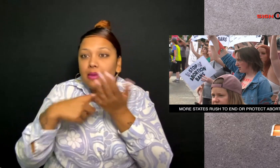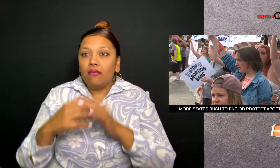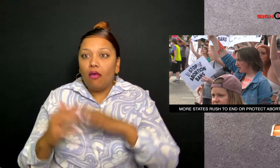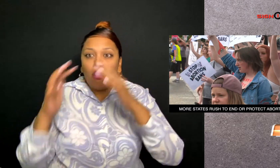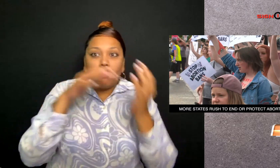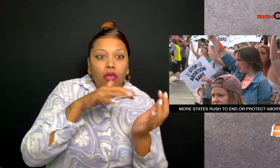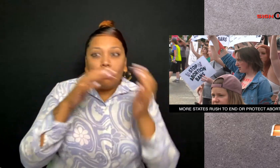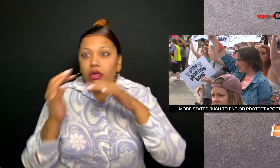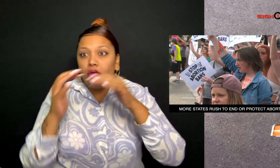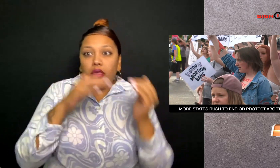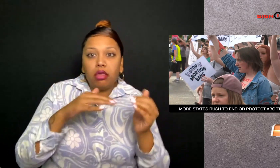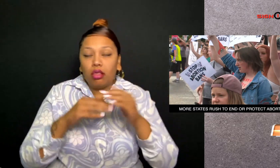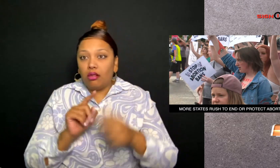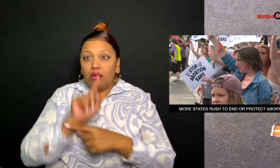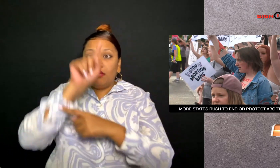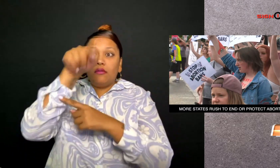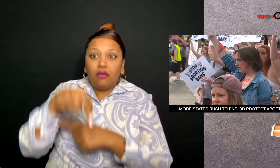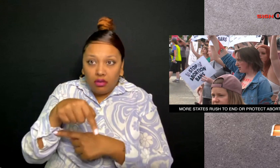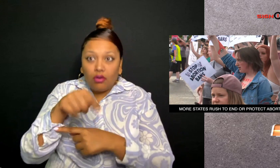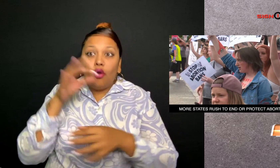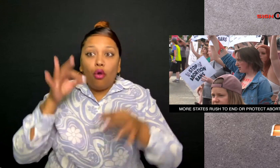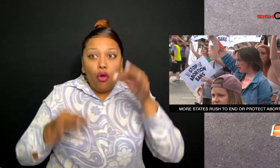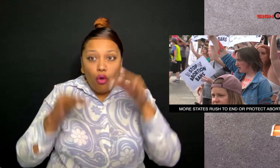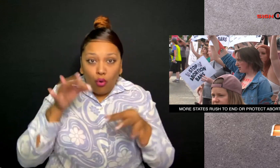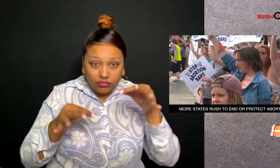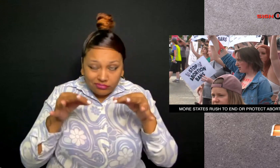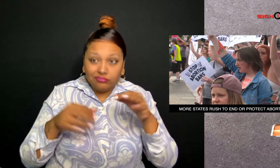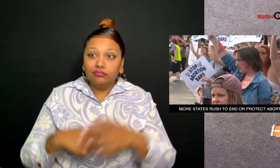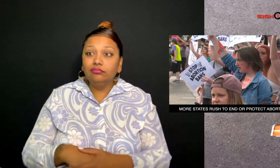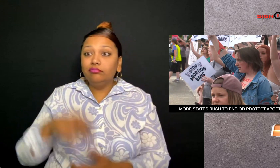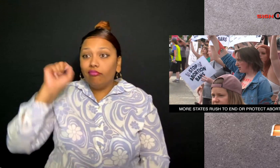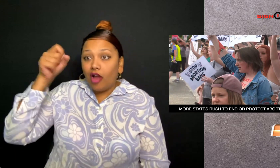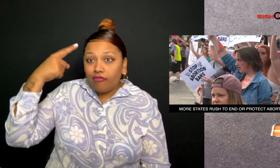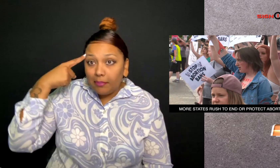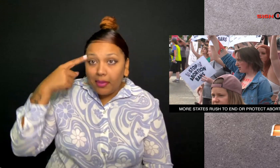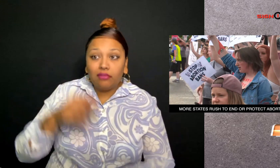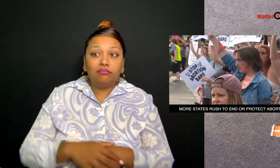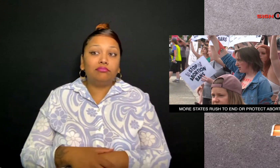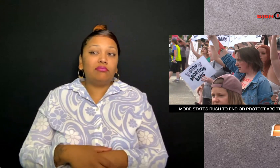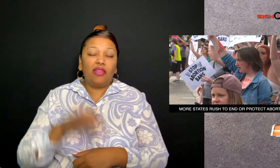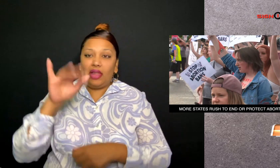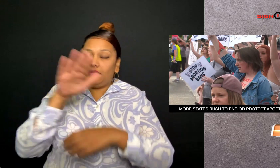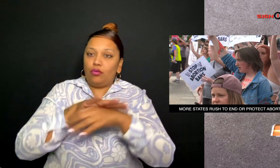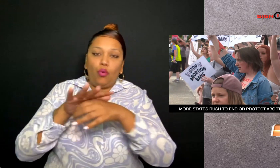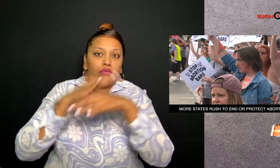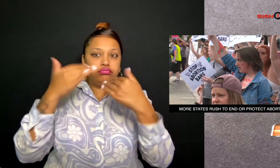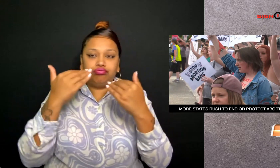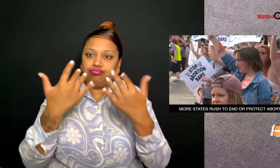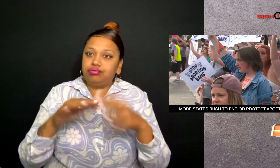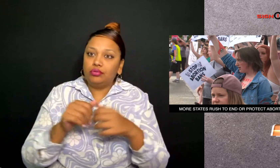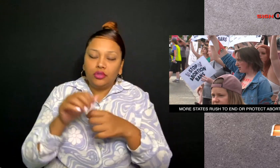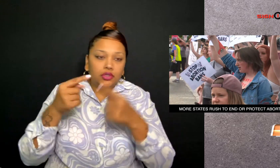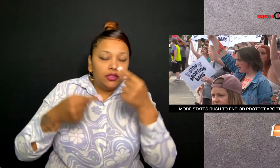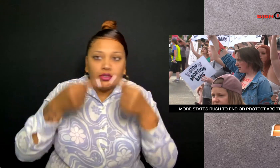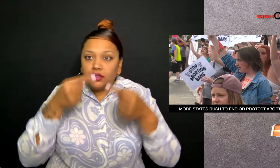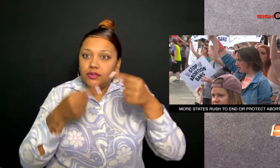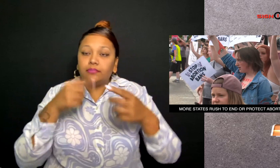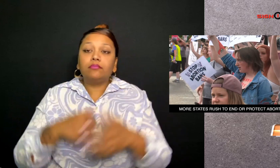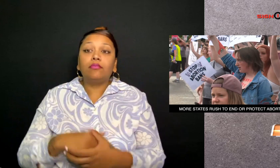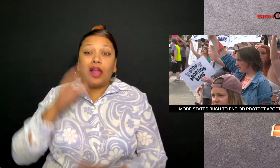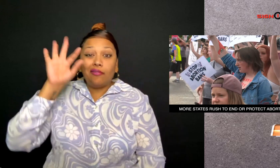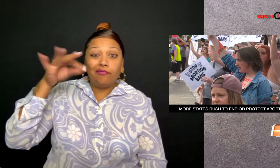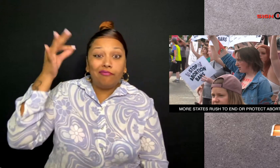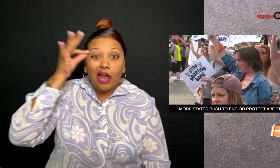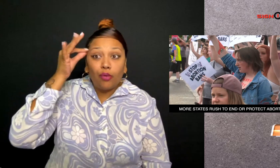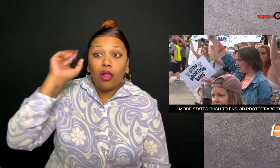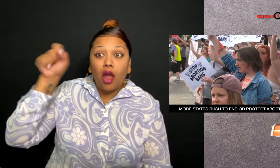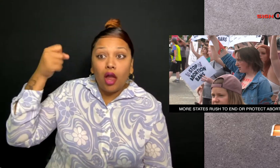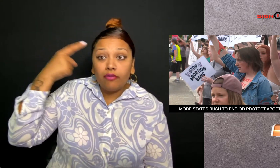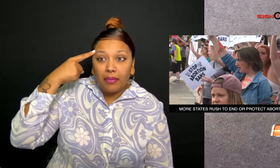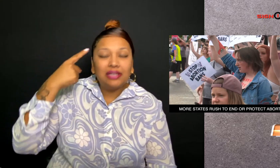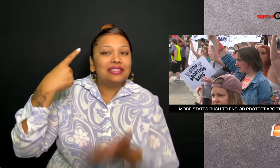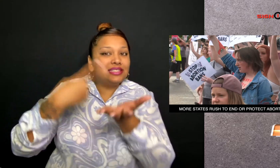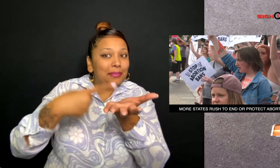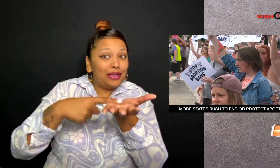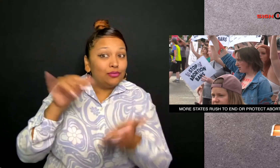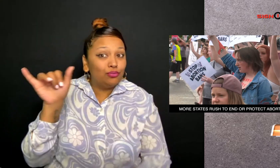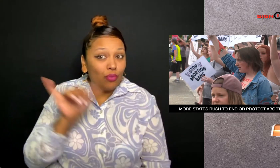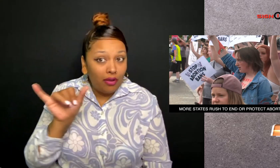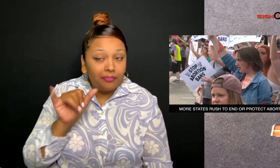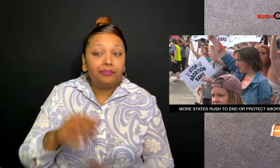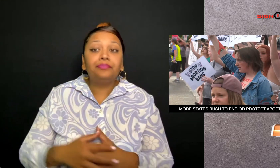debates the battles are taking place in courts and government and on the local level the